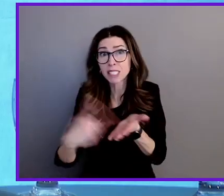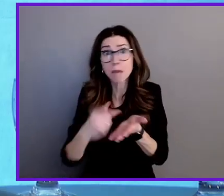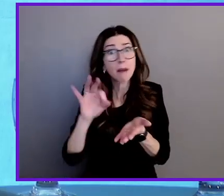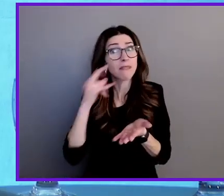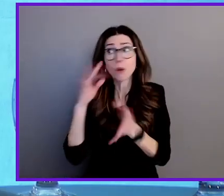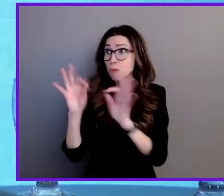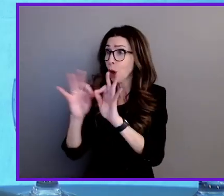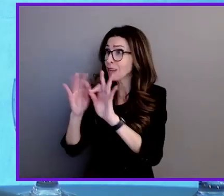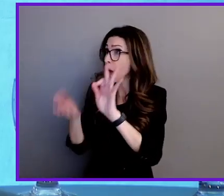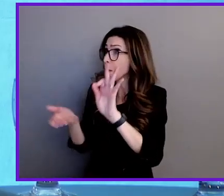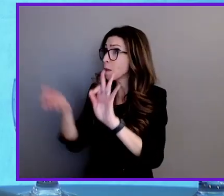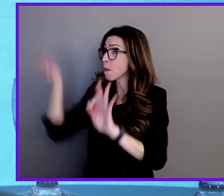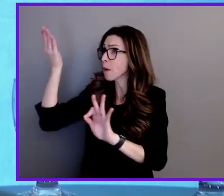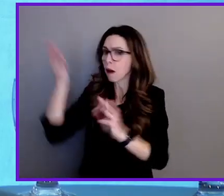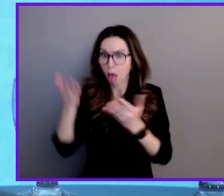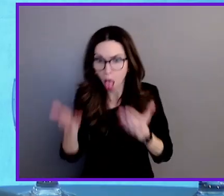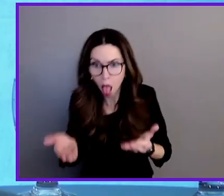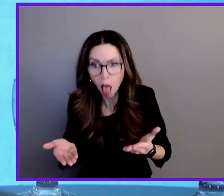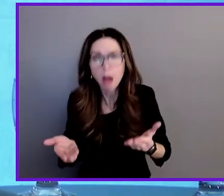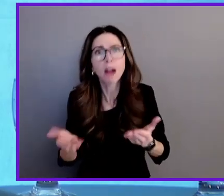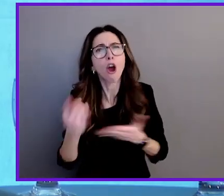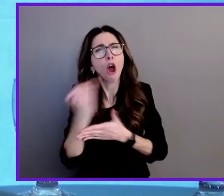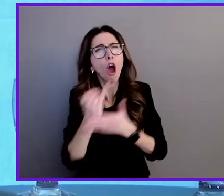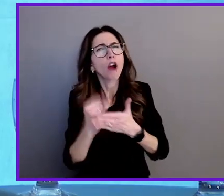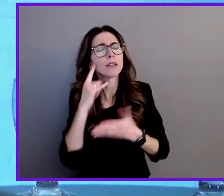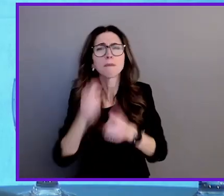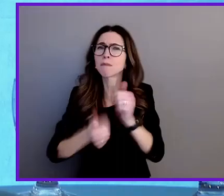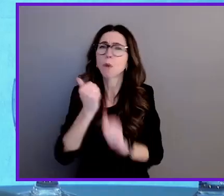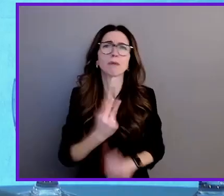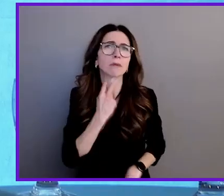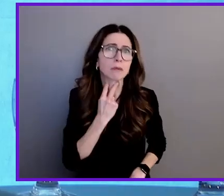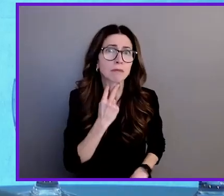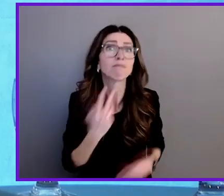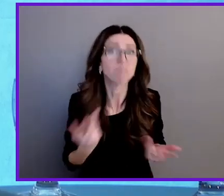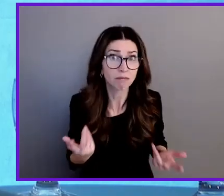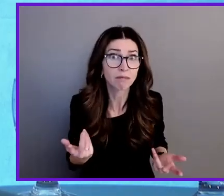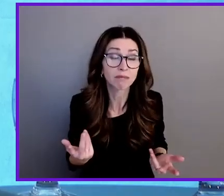And we think that the pandemic demonstrated that it was possible to have